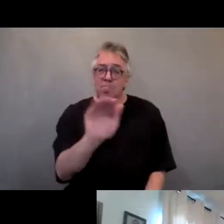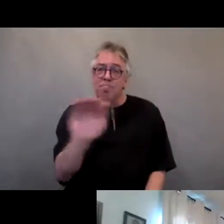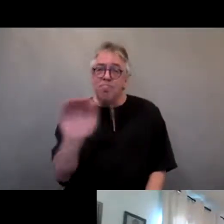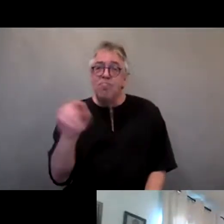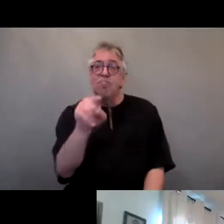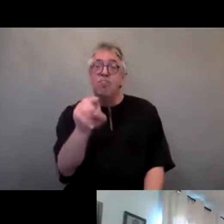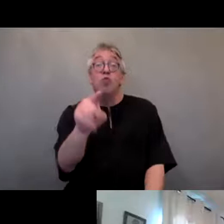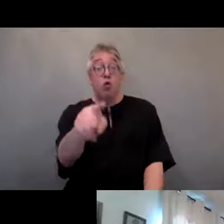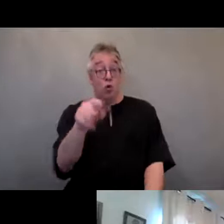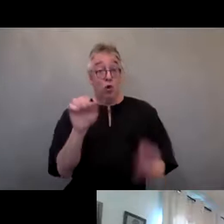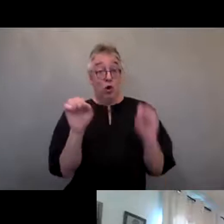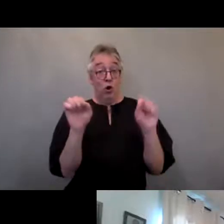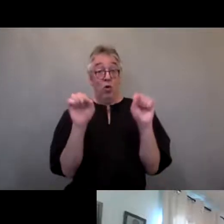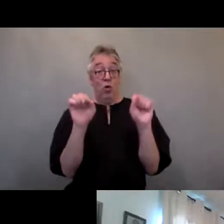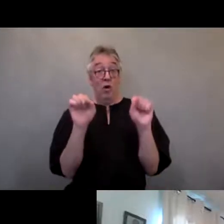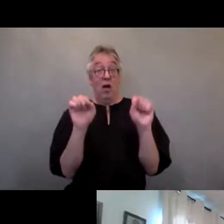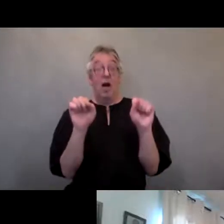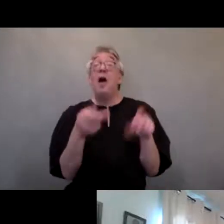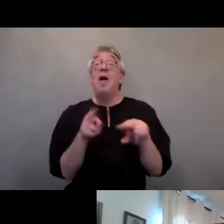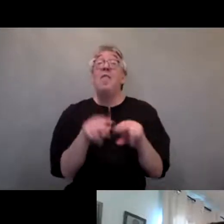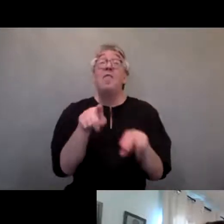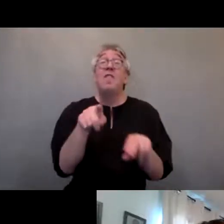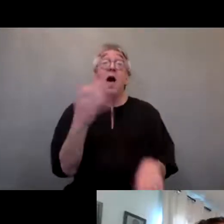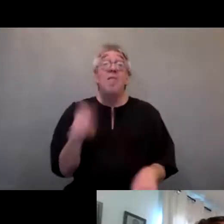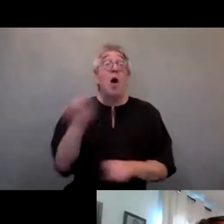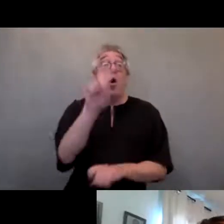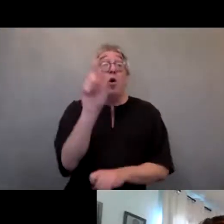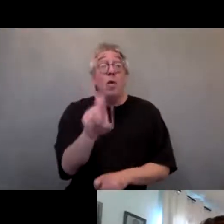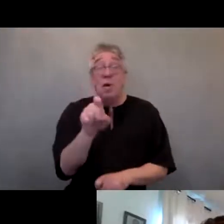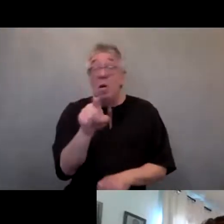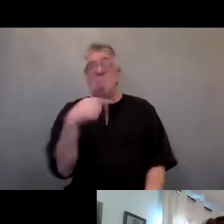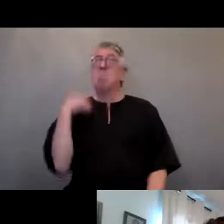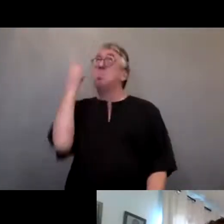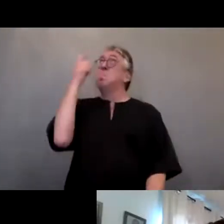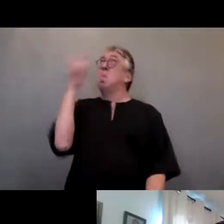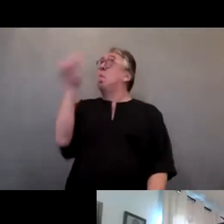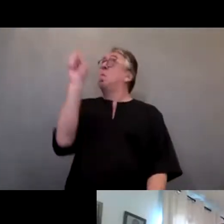, I want to say to the listeners